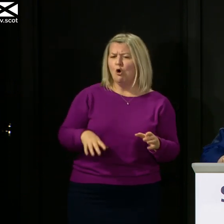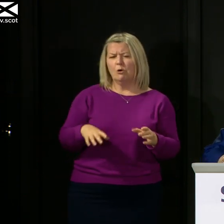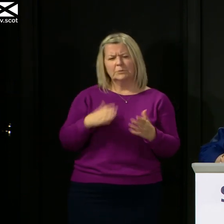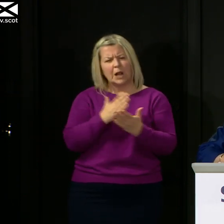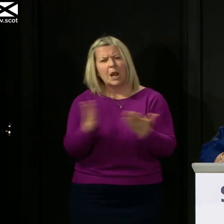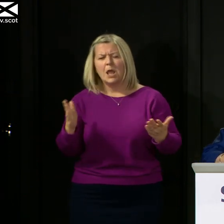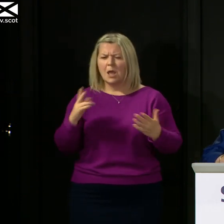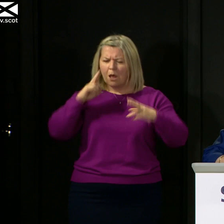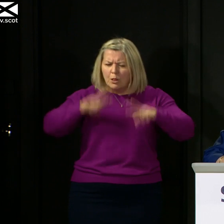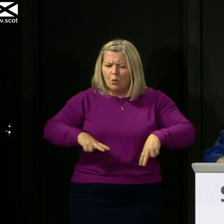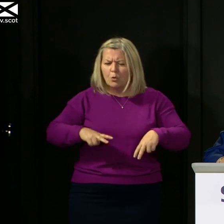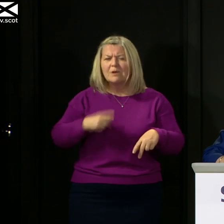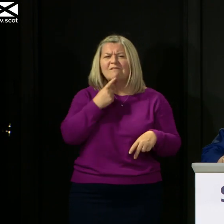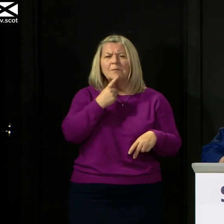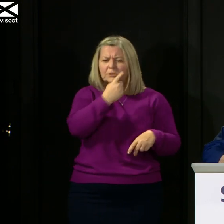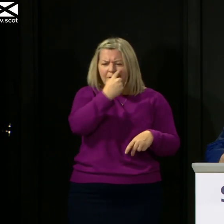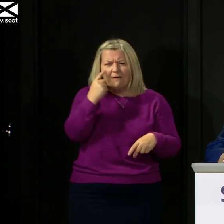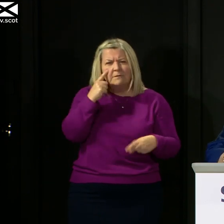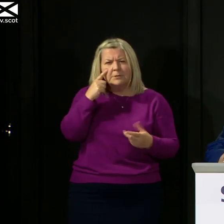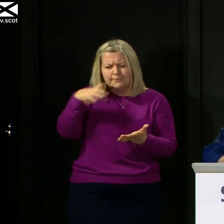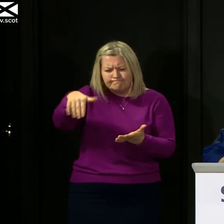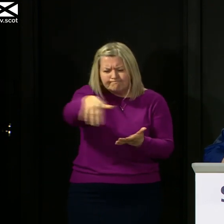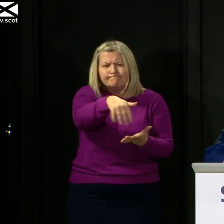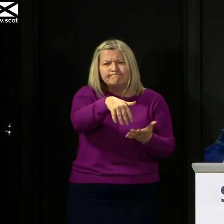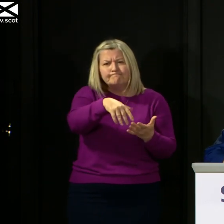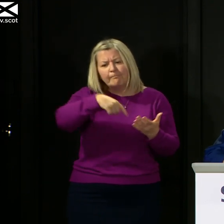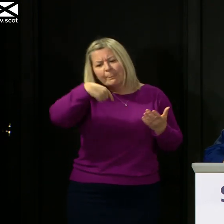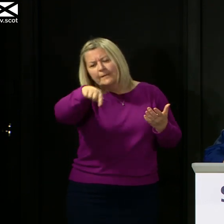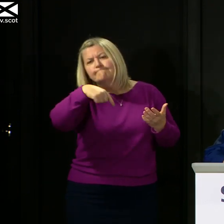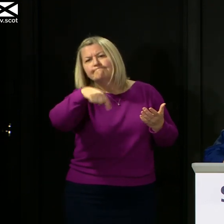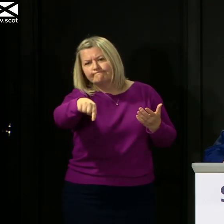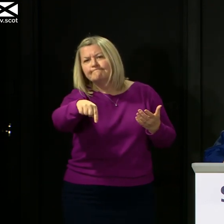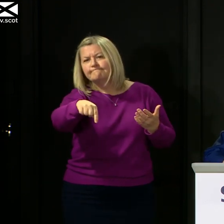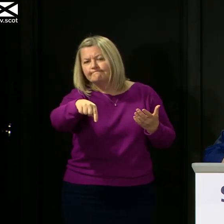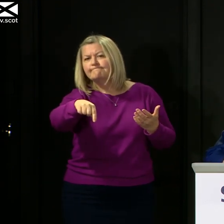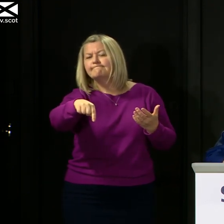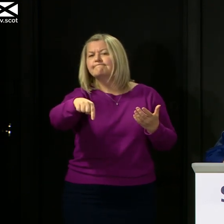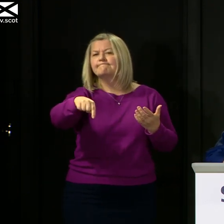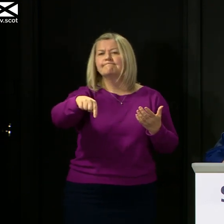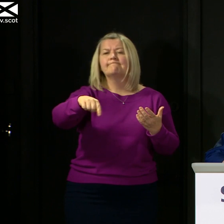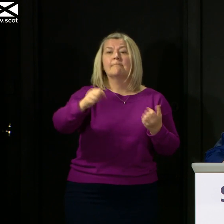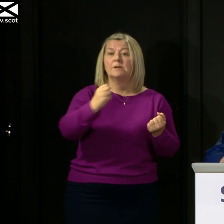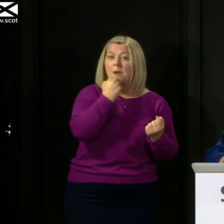closely at the data that emerges in the coming days, the data around case numbers, hospital